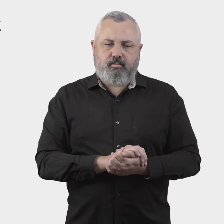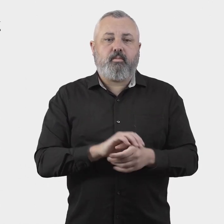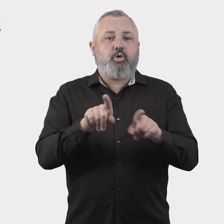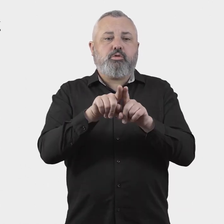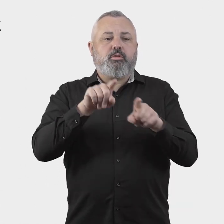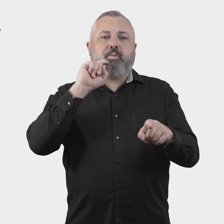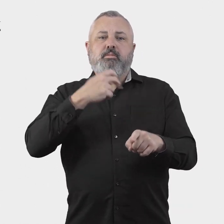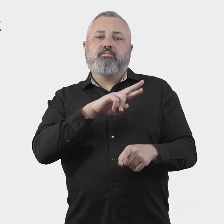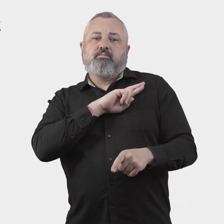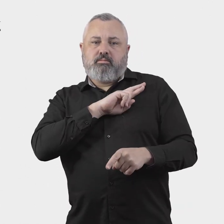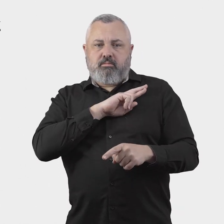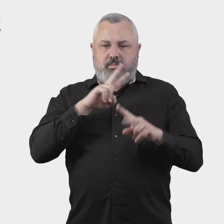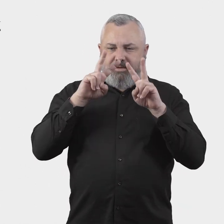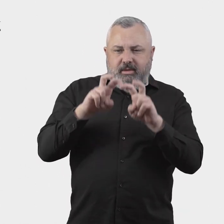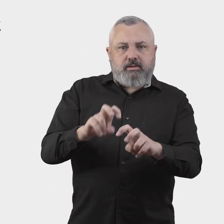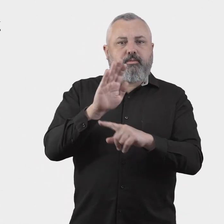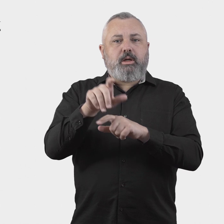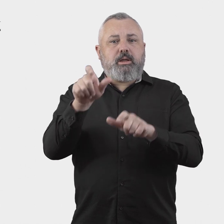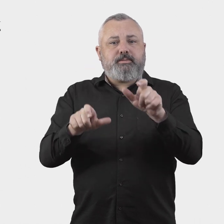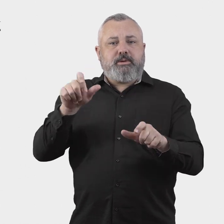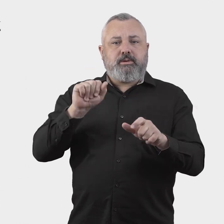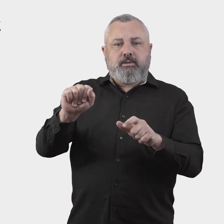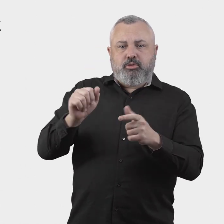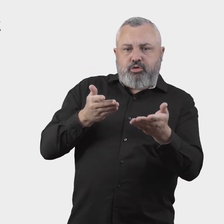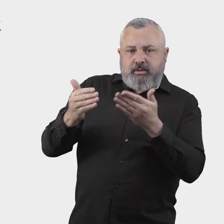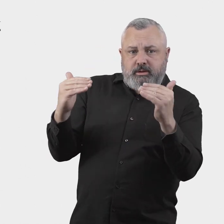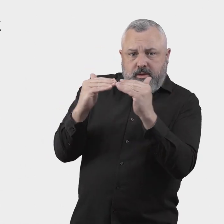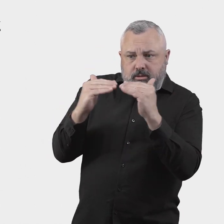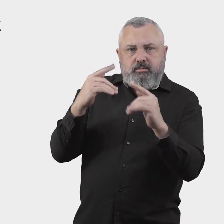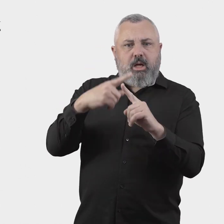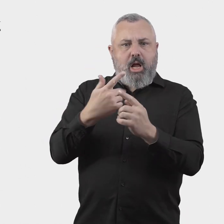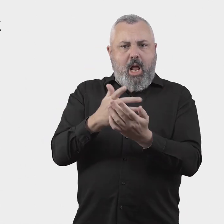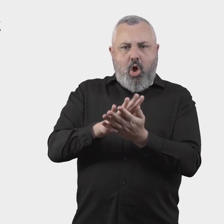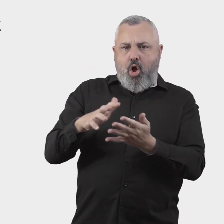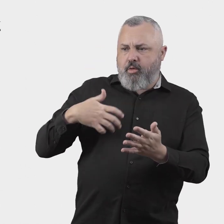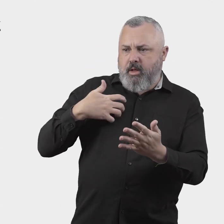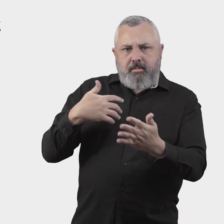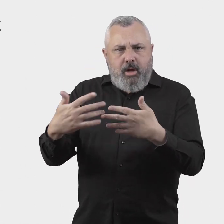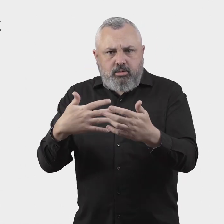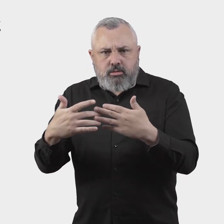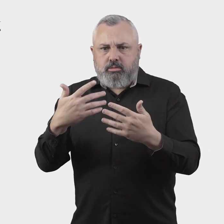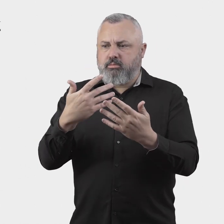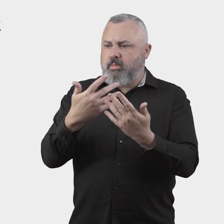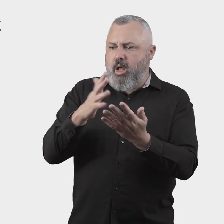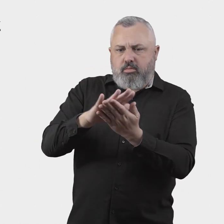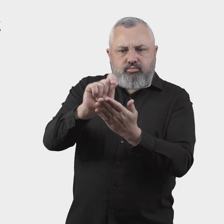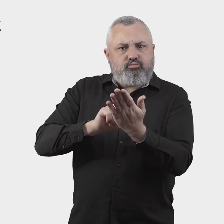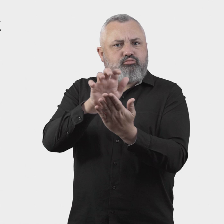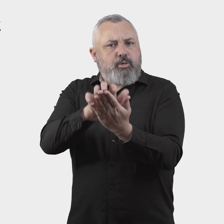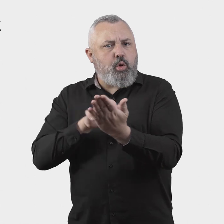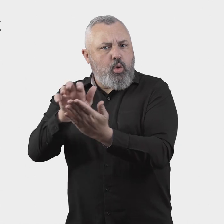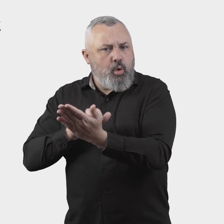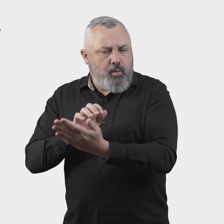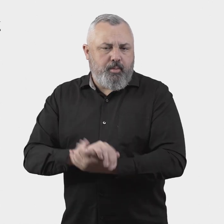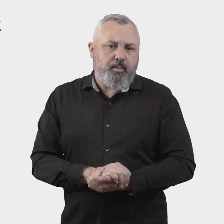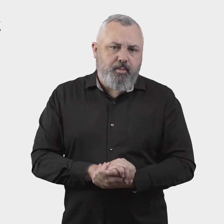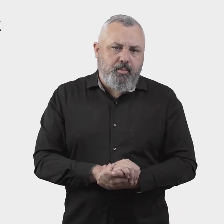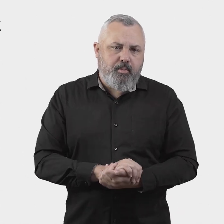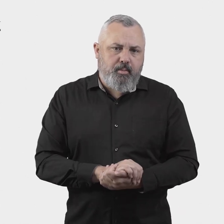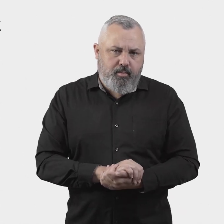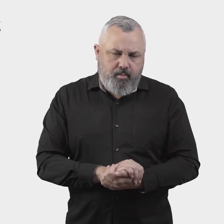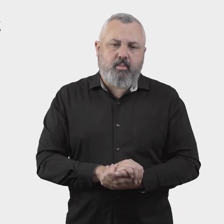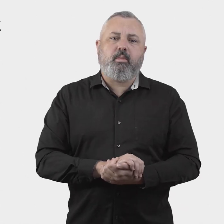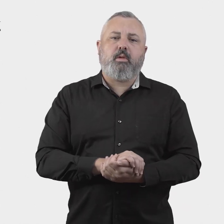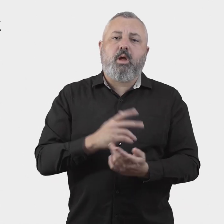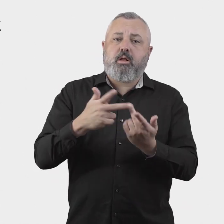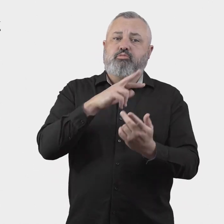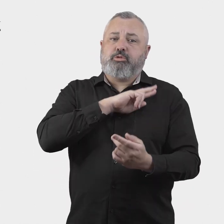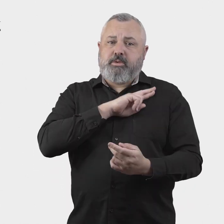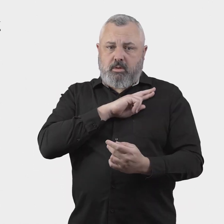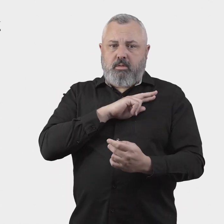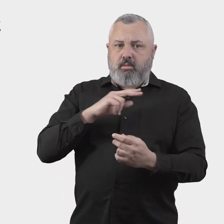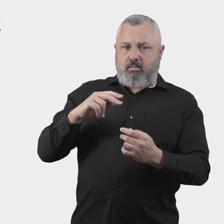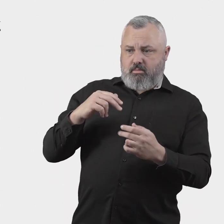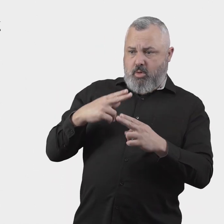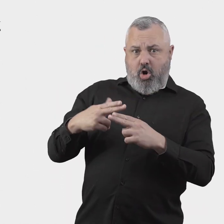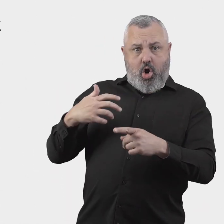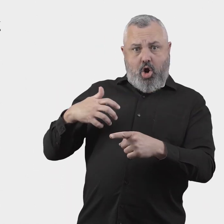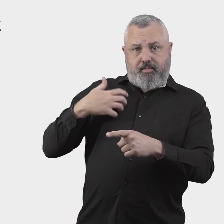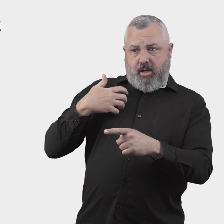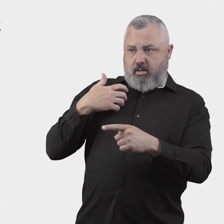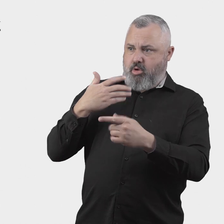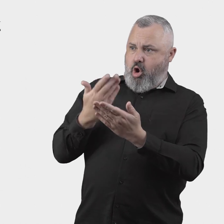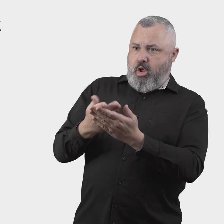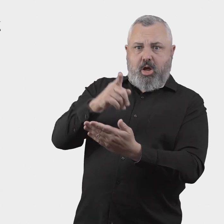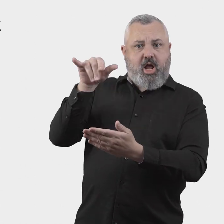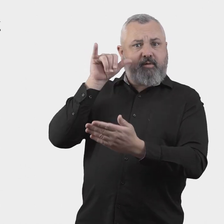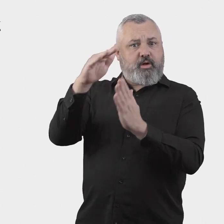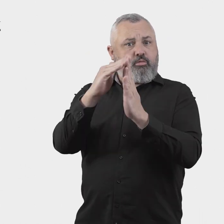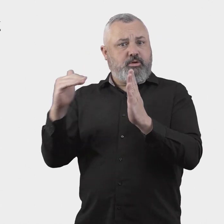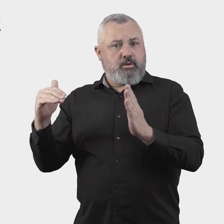investigate and report on industry customer service standards and complaints handling